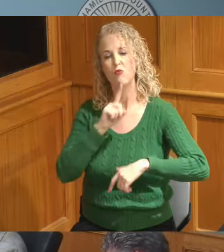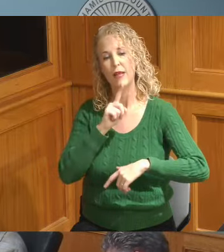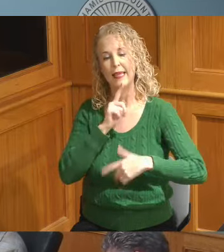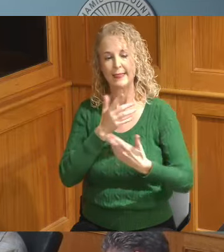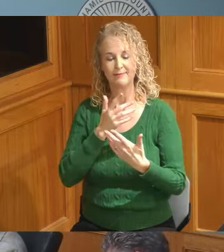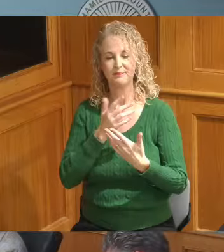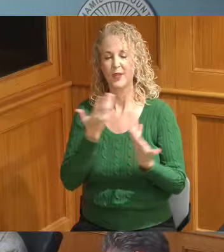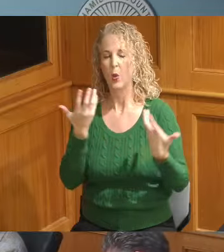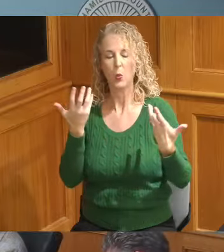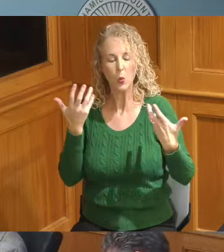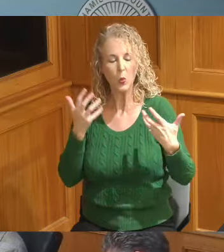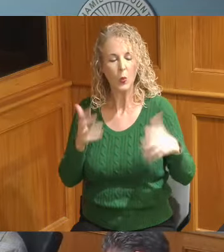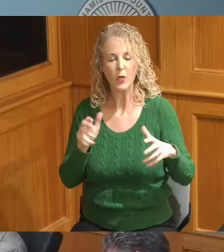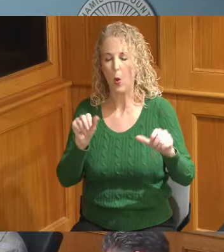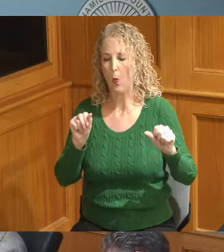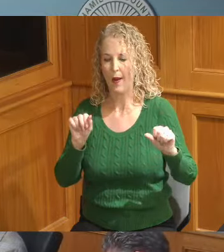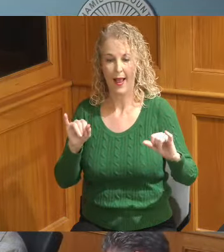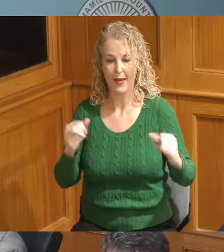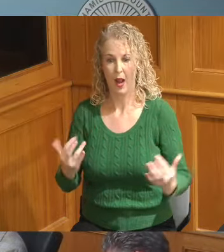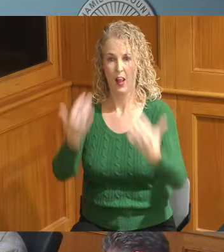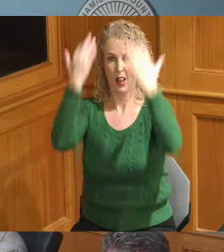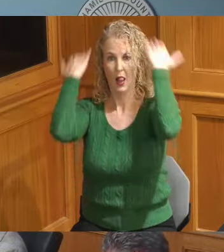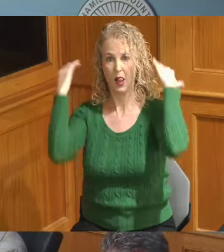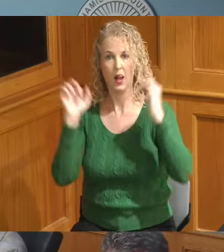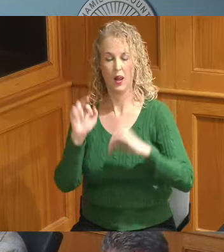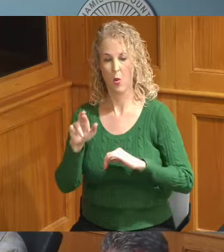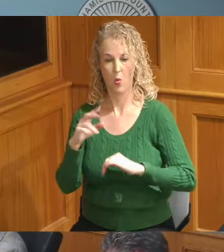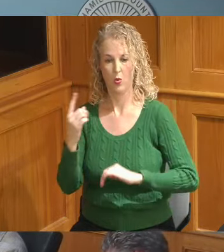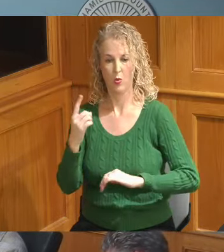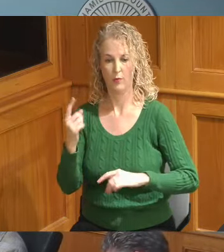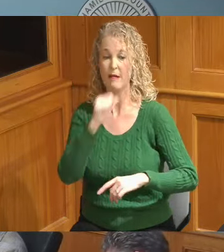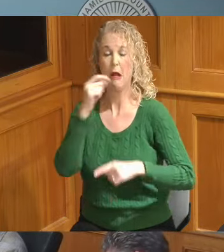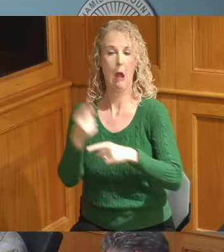don't we don't want to have data exfiltration or inappropriate use of those tools. So that